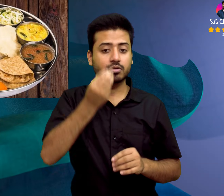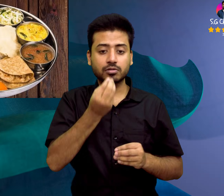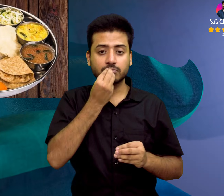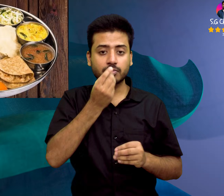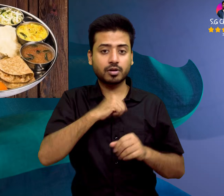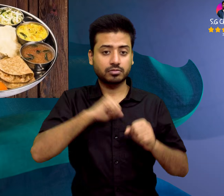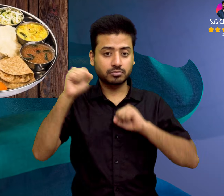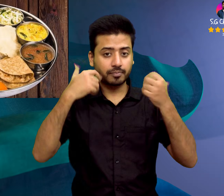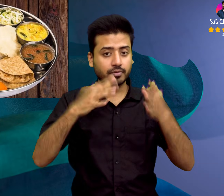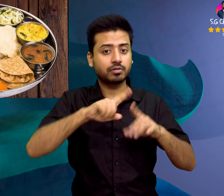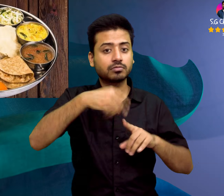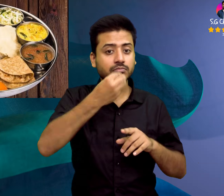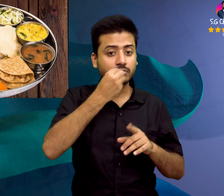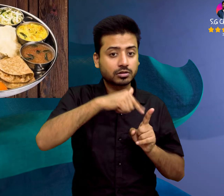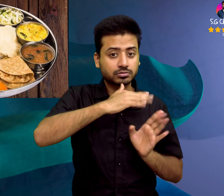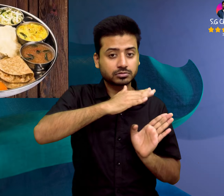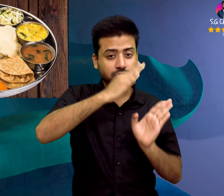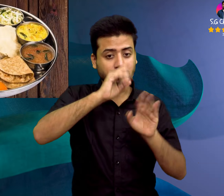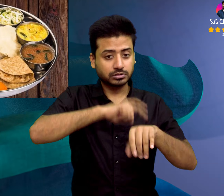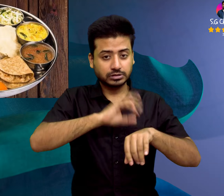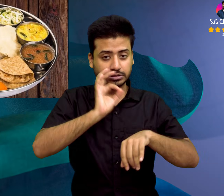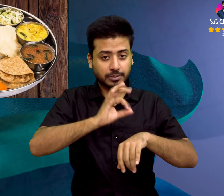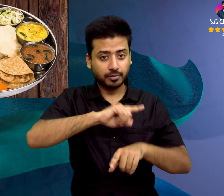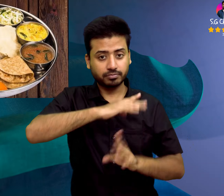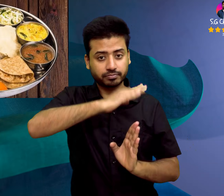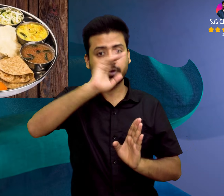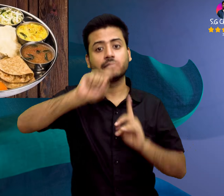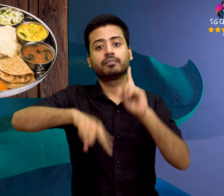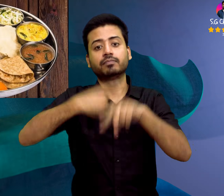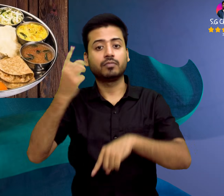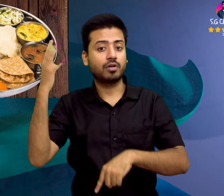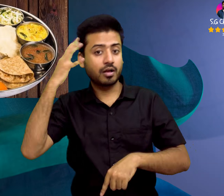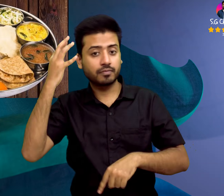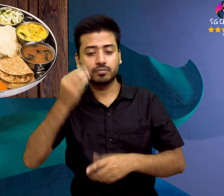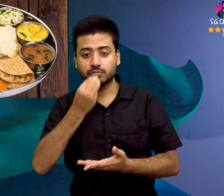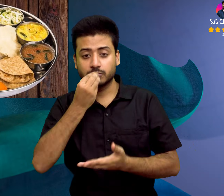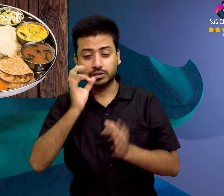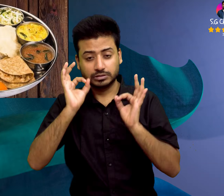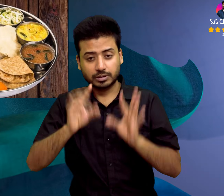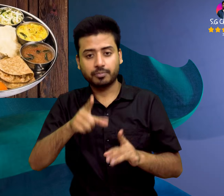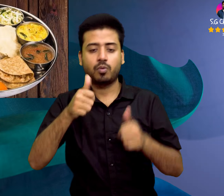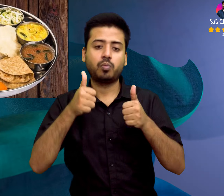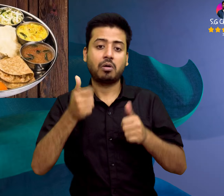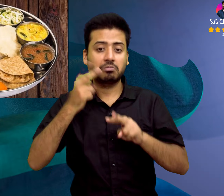an adenosine receptor antagonist. Adenosine is a neurotransmitter that accumulates in the brain